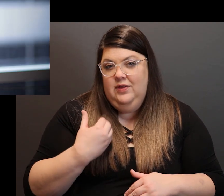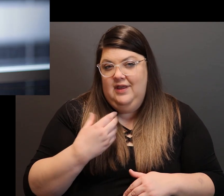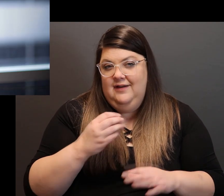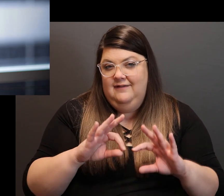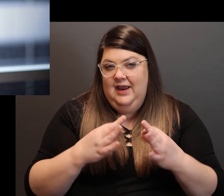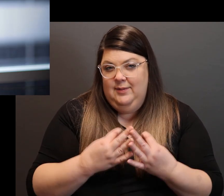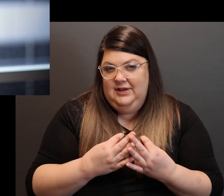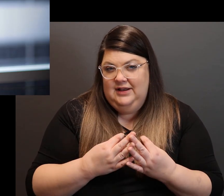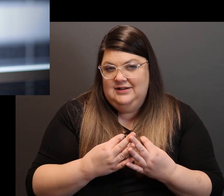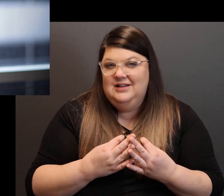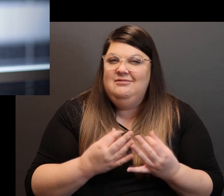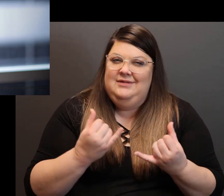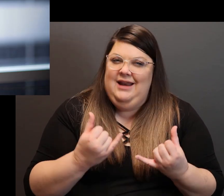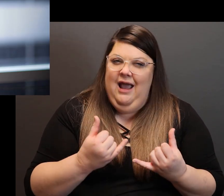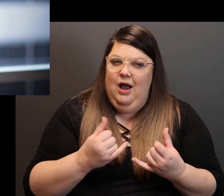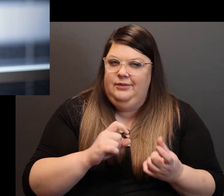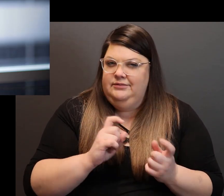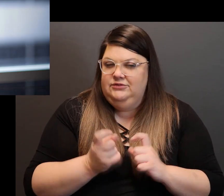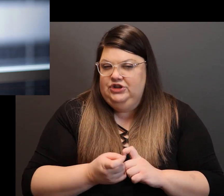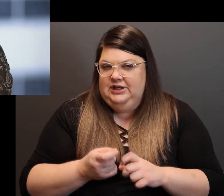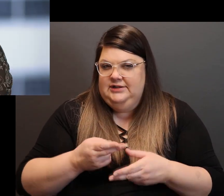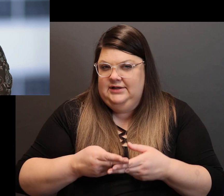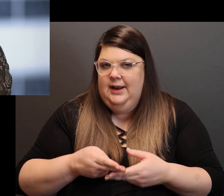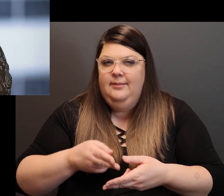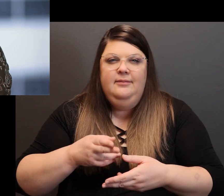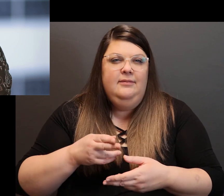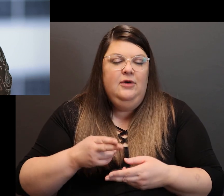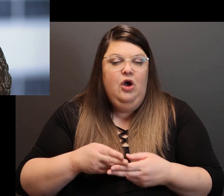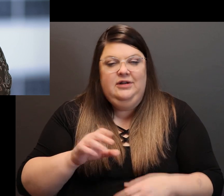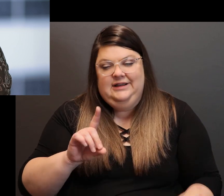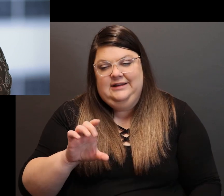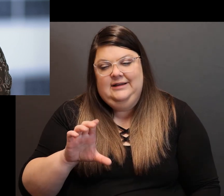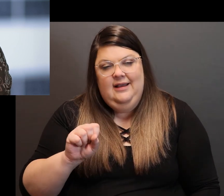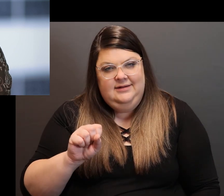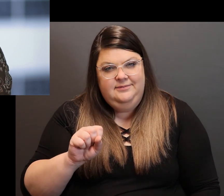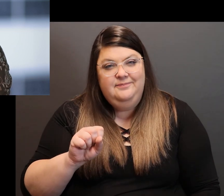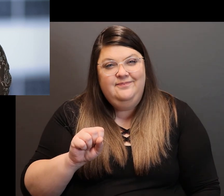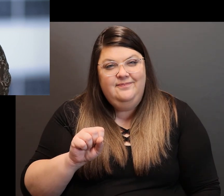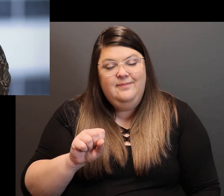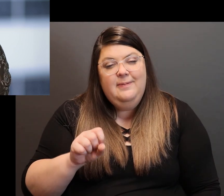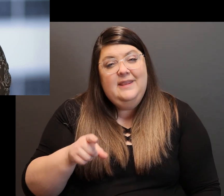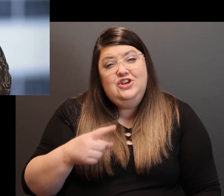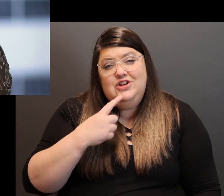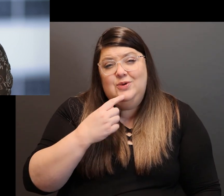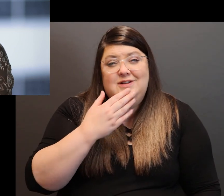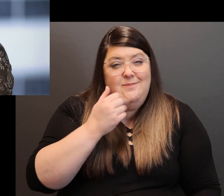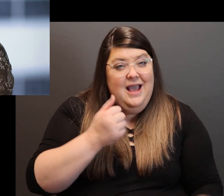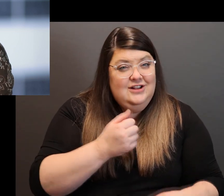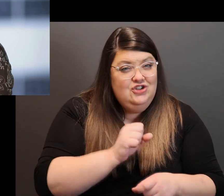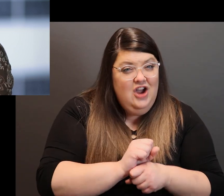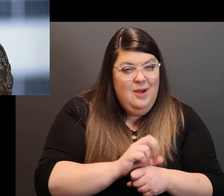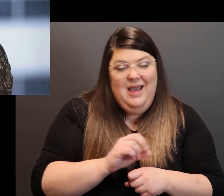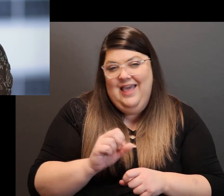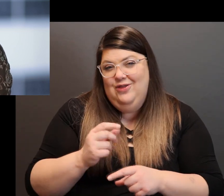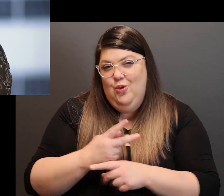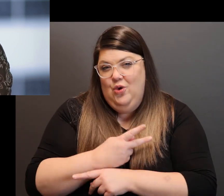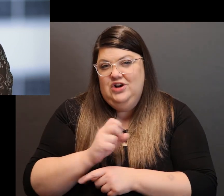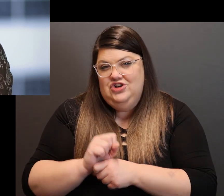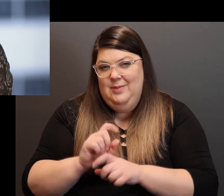So what is now DCS. She always said it was like the best job and the worst job at the same time.